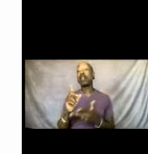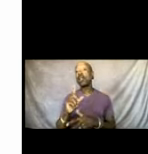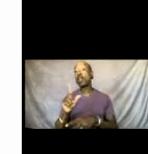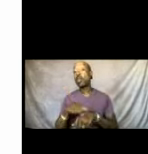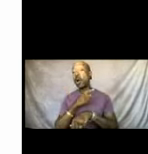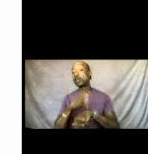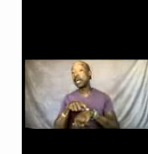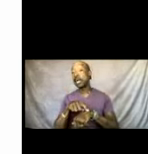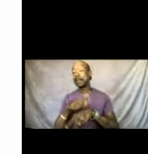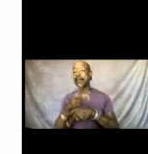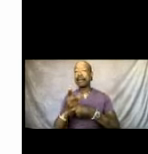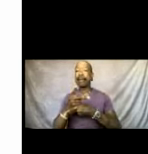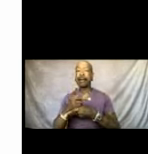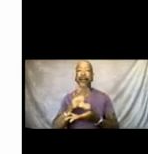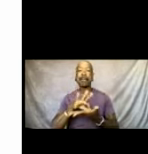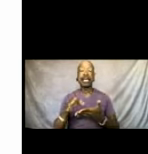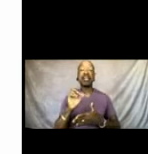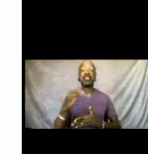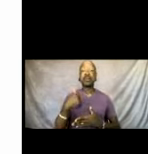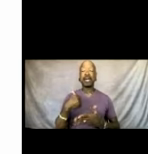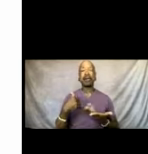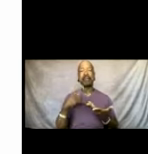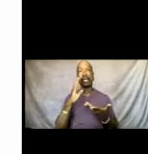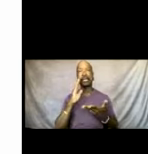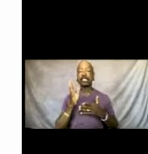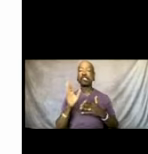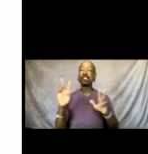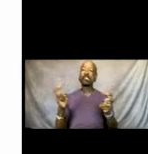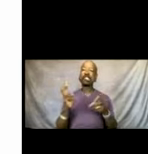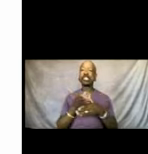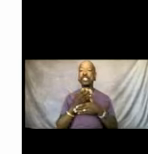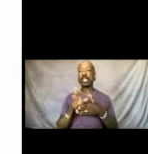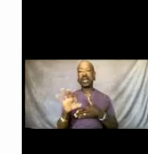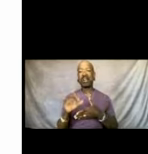asset limit apply to? It applies to a broad group. It